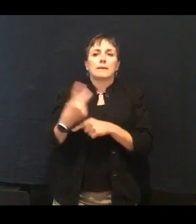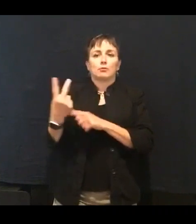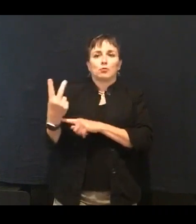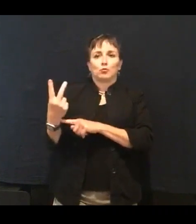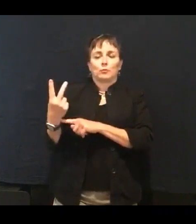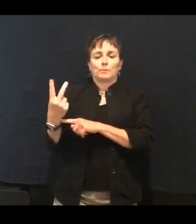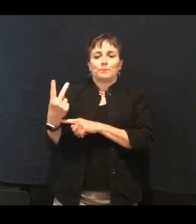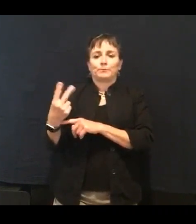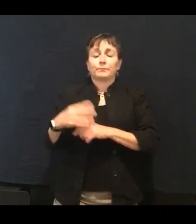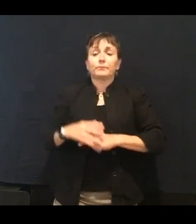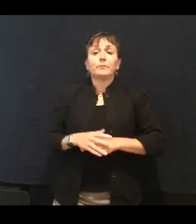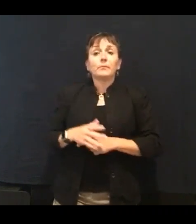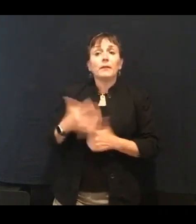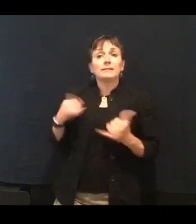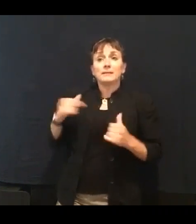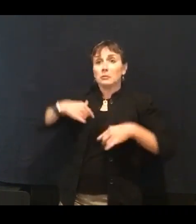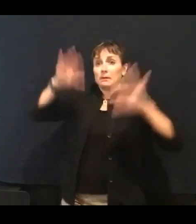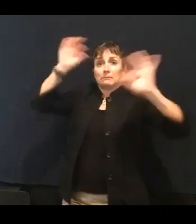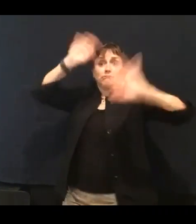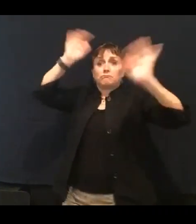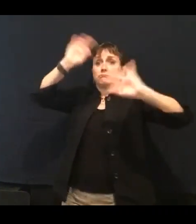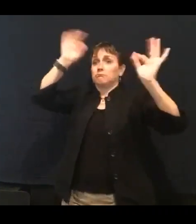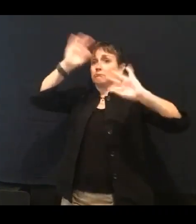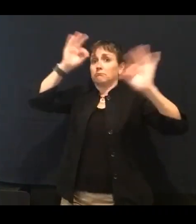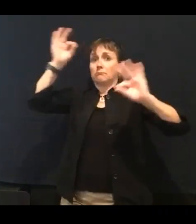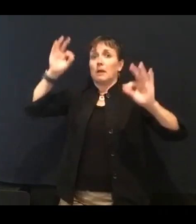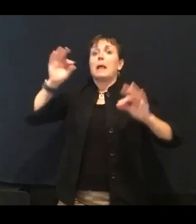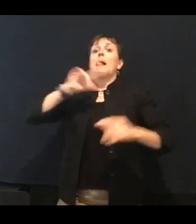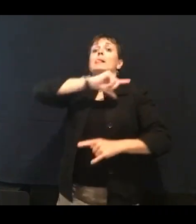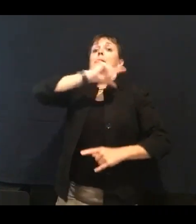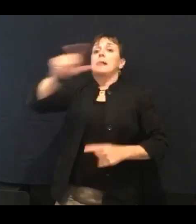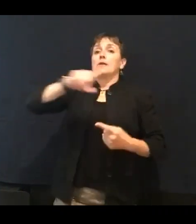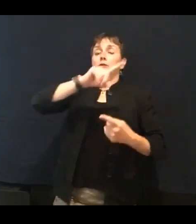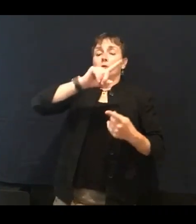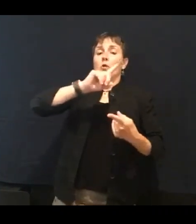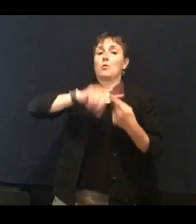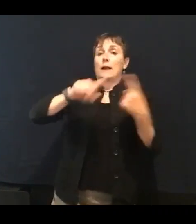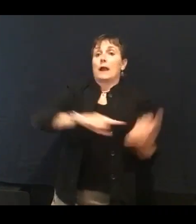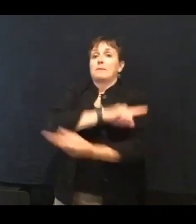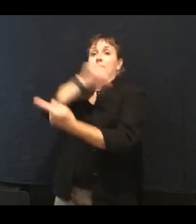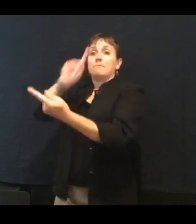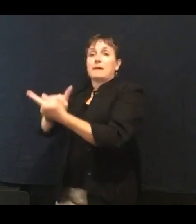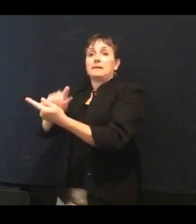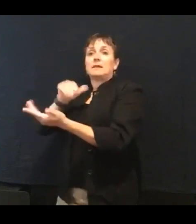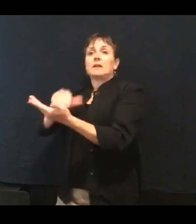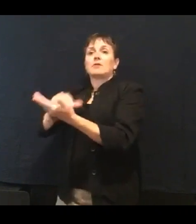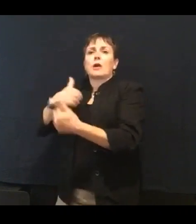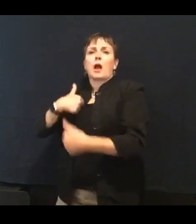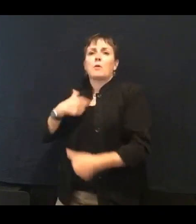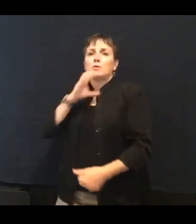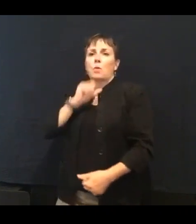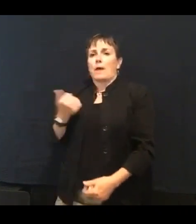I did not learn about my diagnosis until I went to Boston to meet with Dr. Berson at age 18.